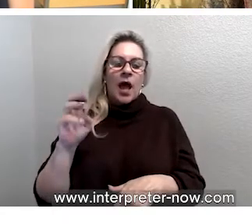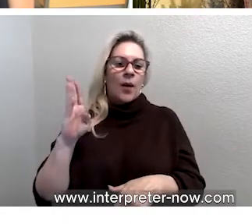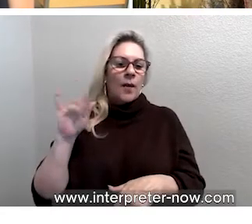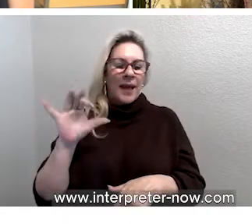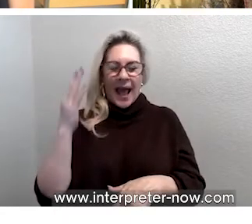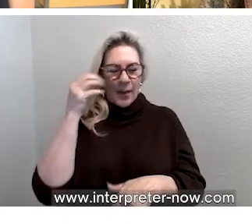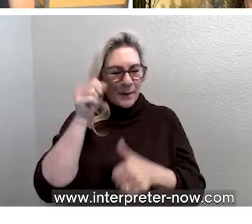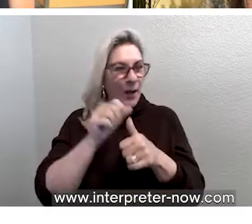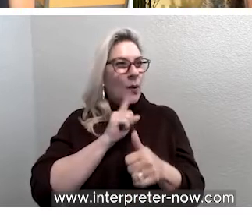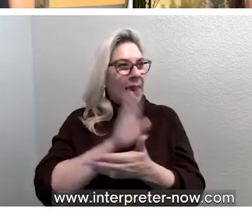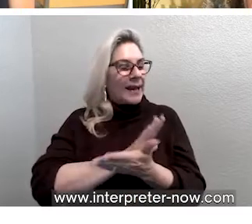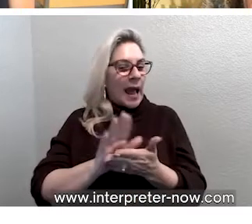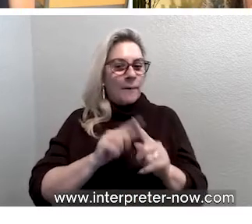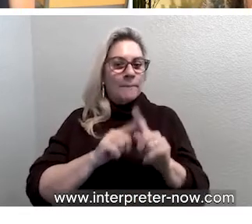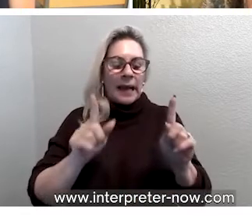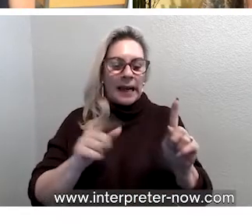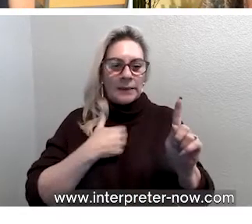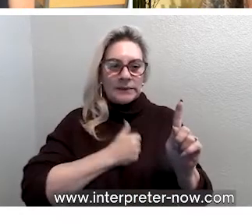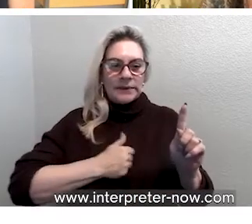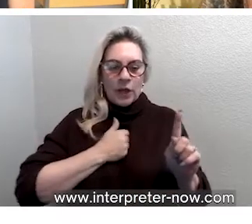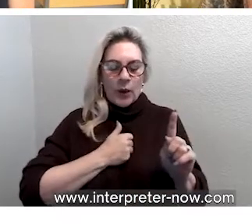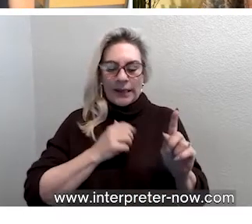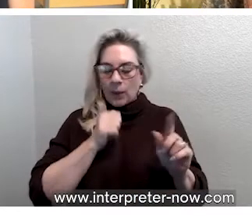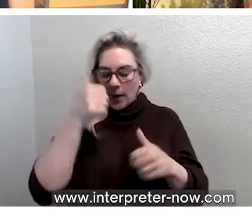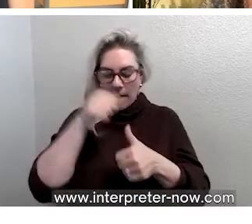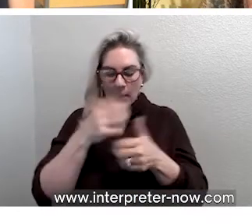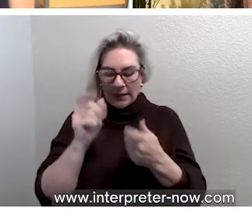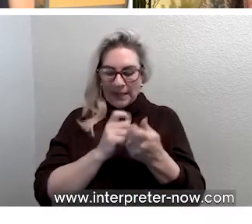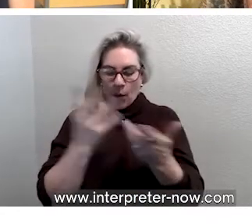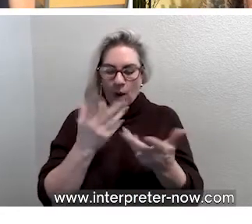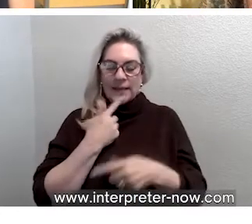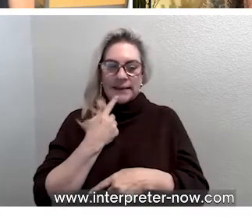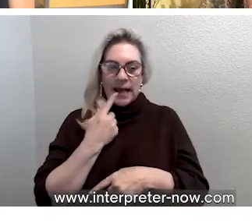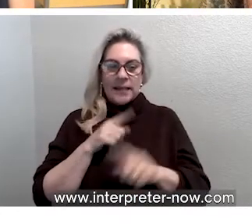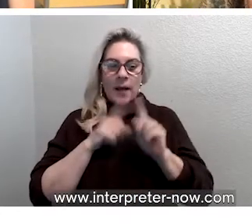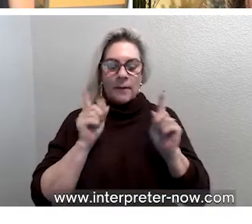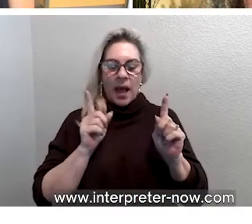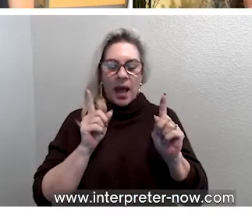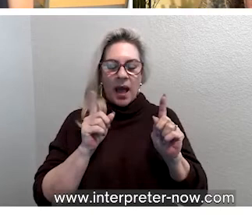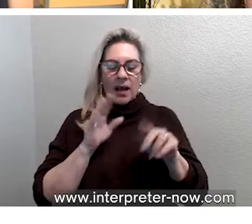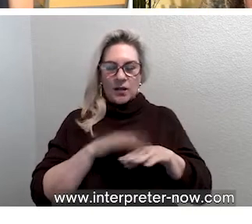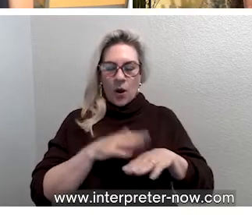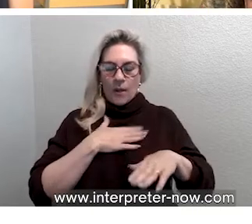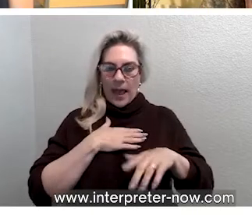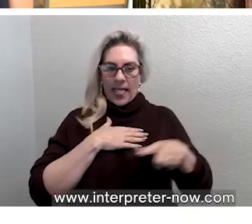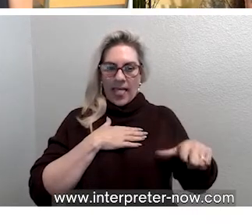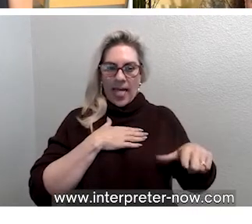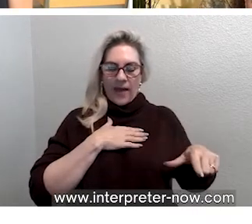it is to my left shoulder. Is that how it shows up in camera? Yeah. Okay.